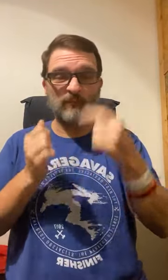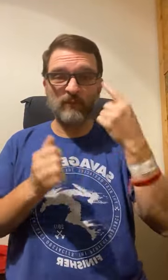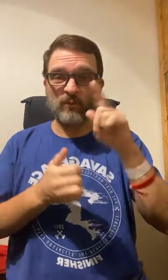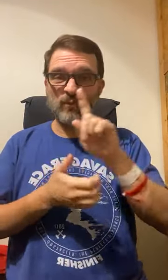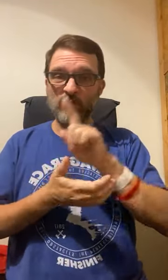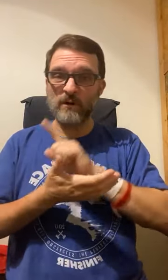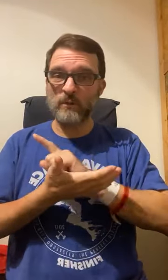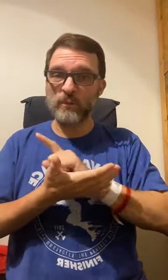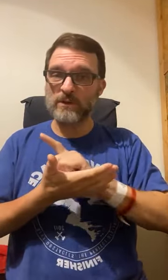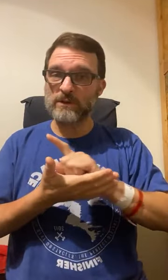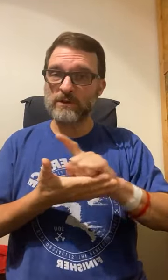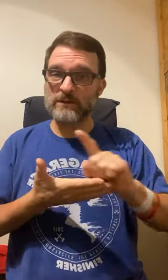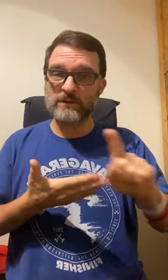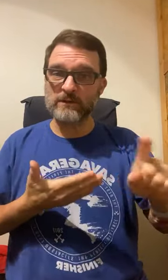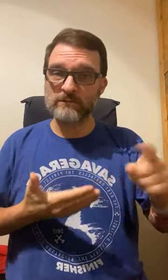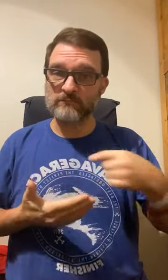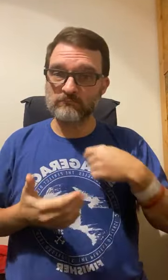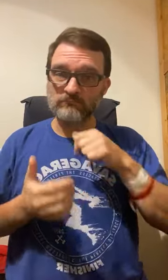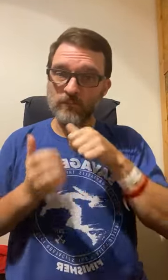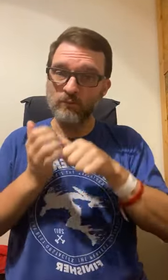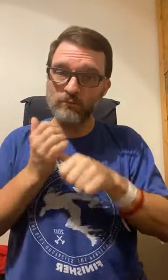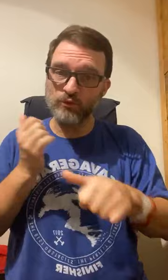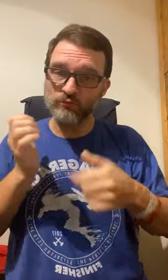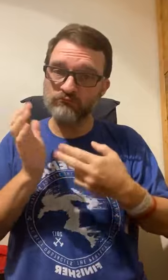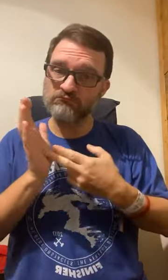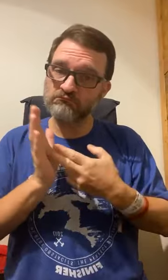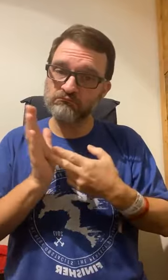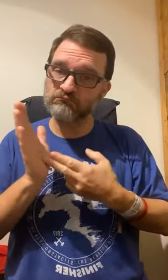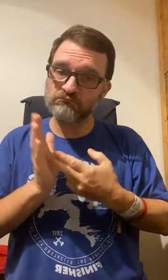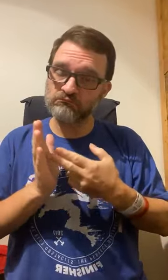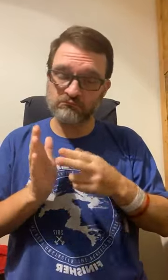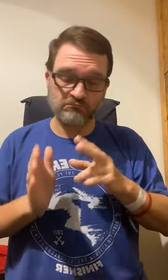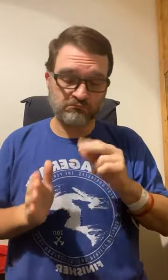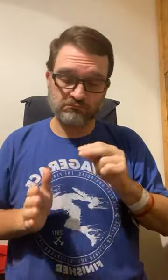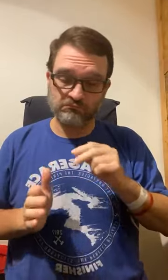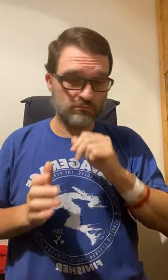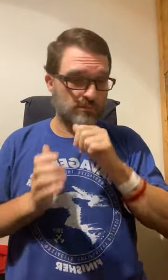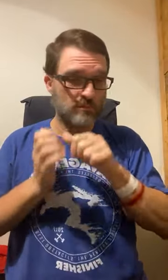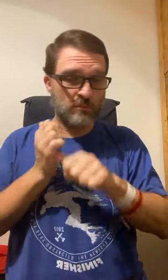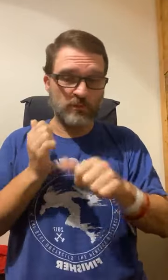I said nope I havent had a bowel movement for about 1 week, honestly.